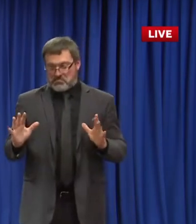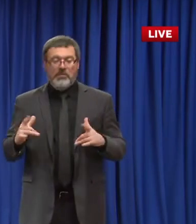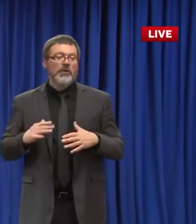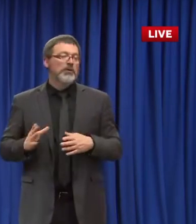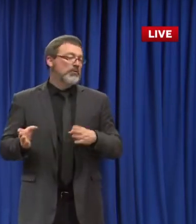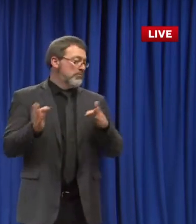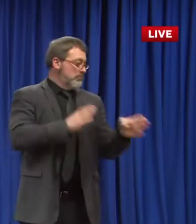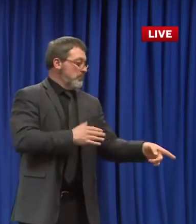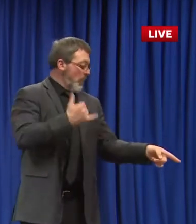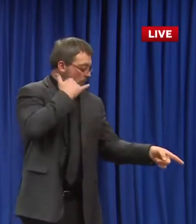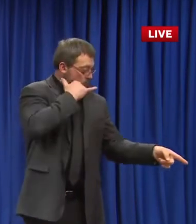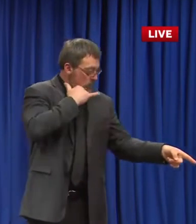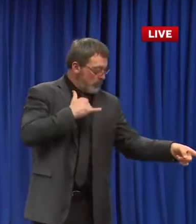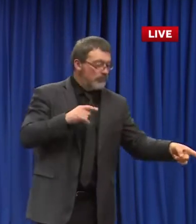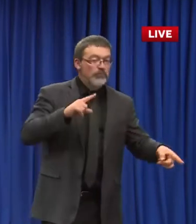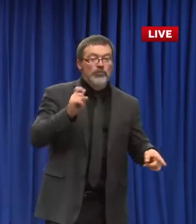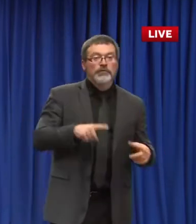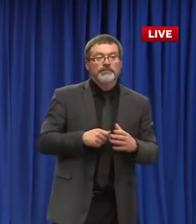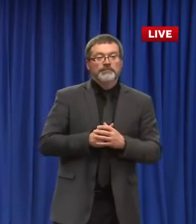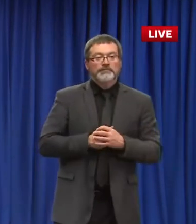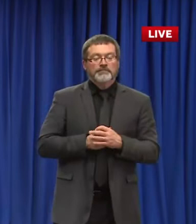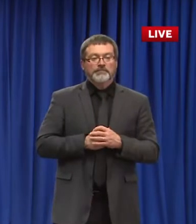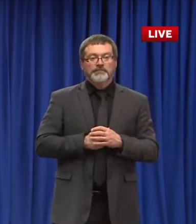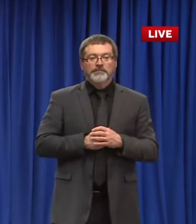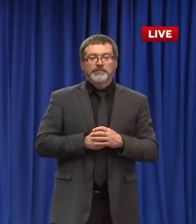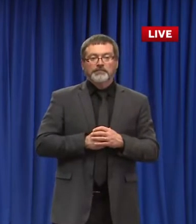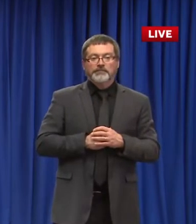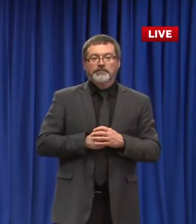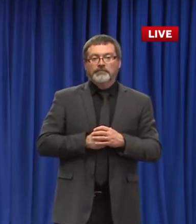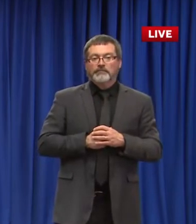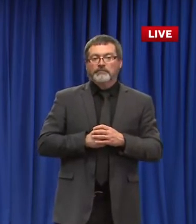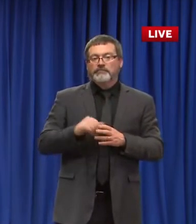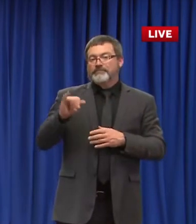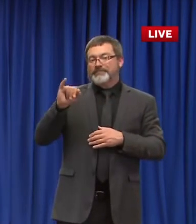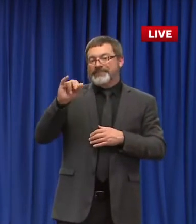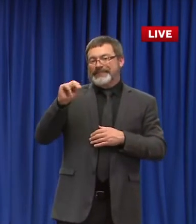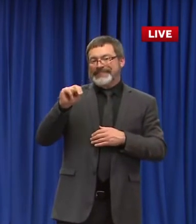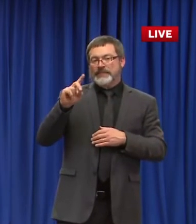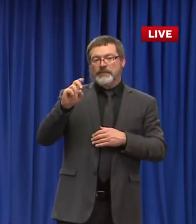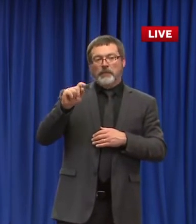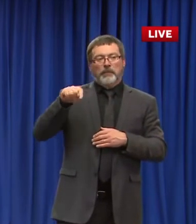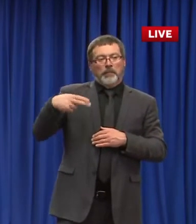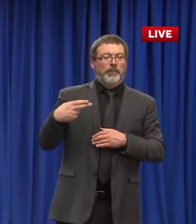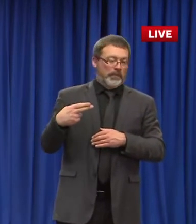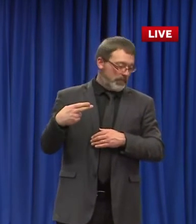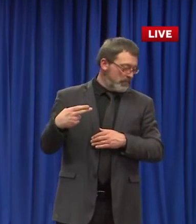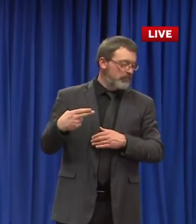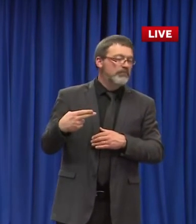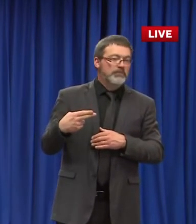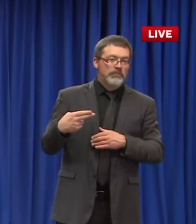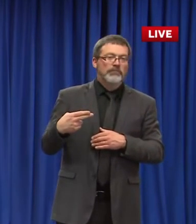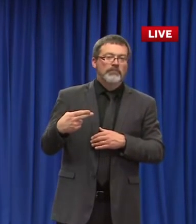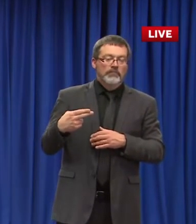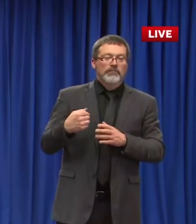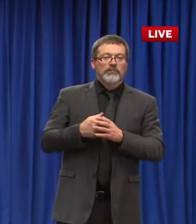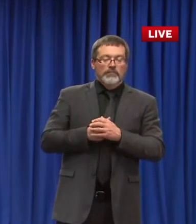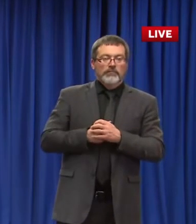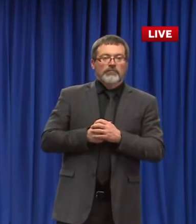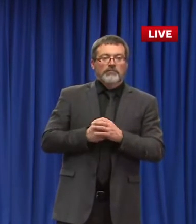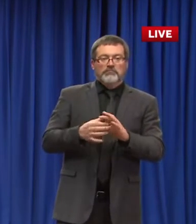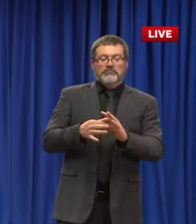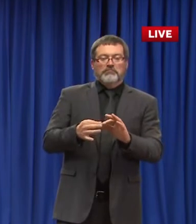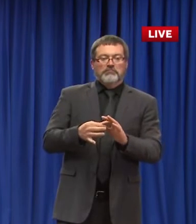THROUGH SOME QUESTIONS ON THE PHONE.